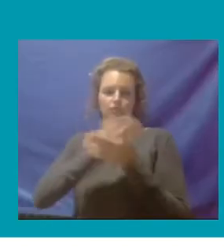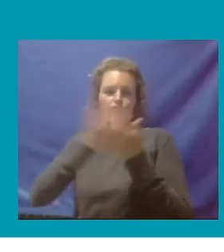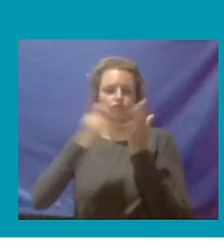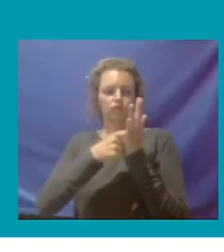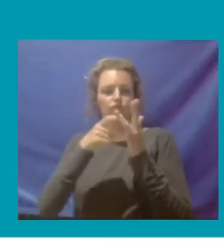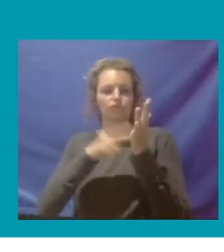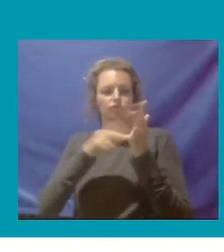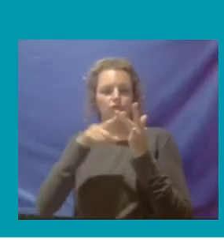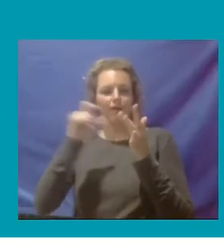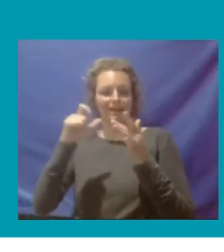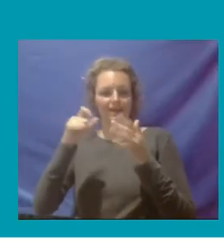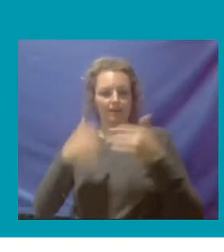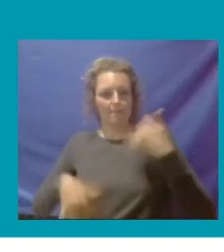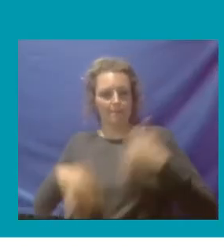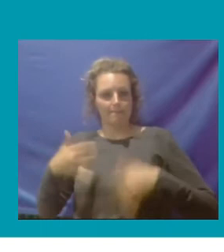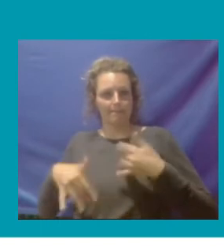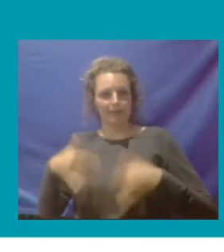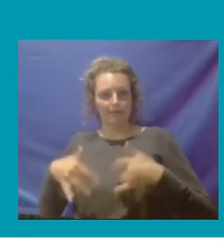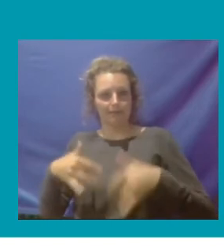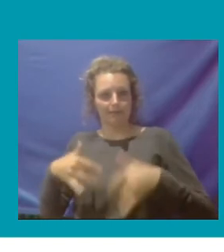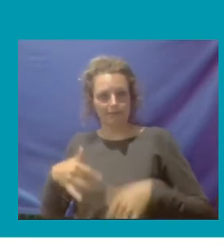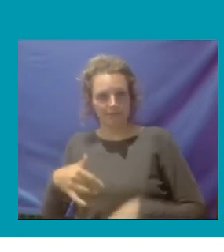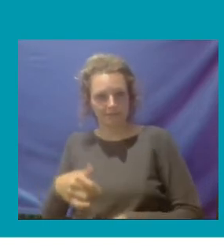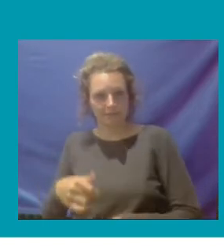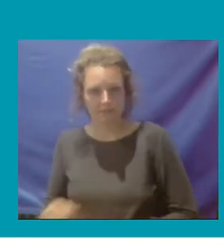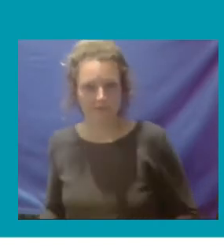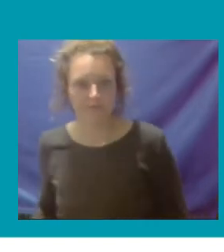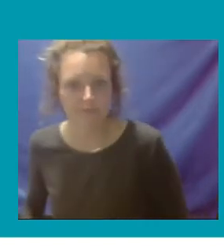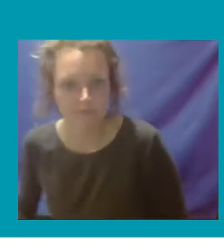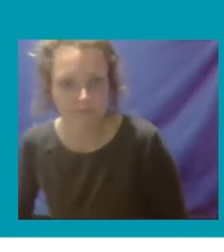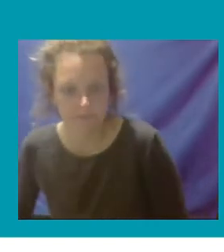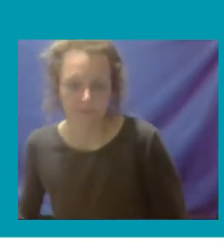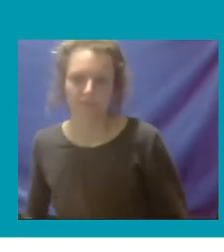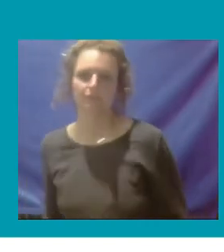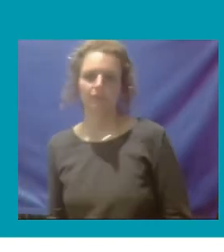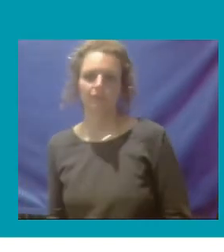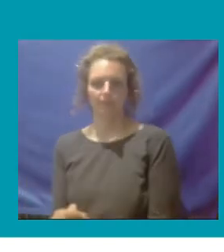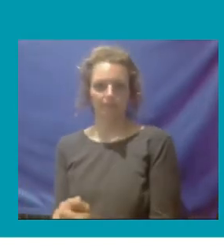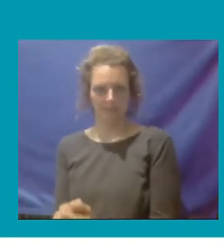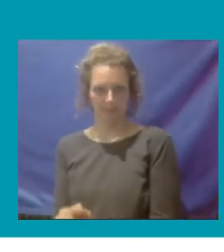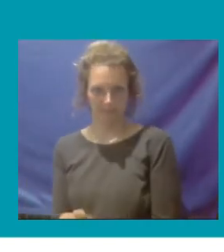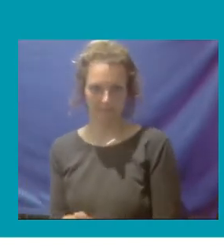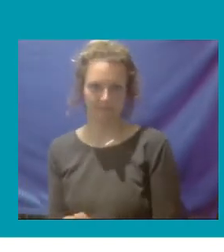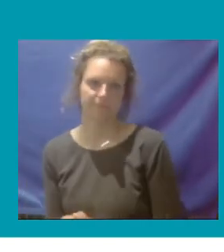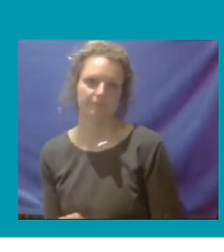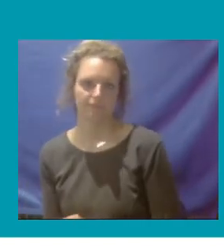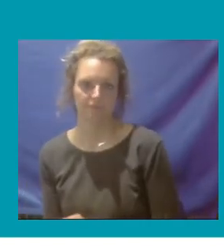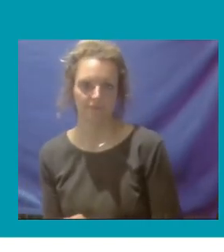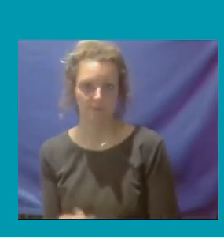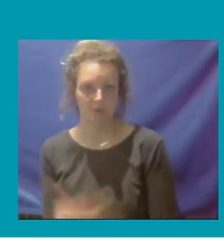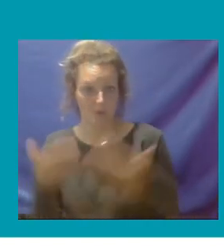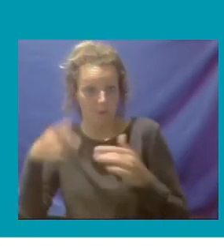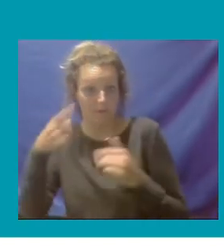As as we can see from the the stories, we've heard, the conversations we've already had and videos.